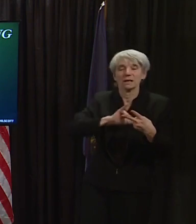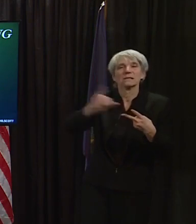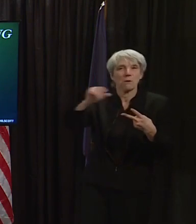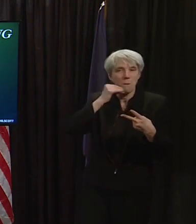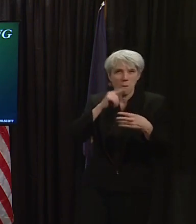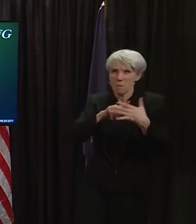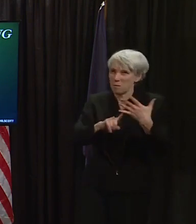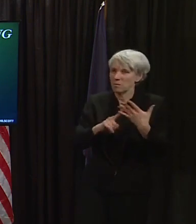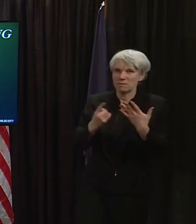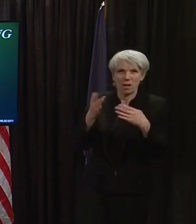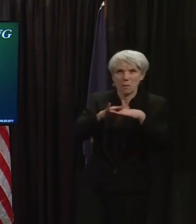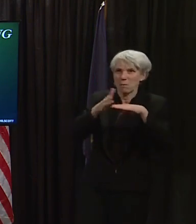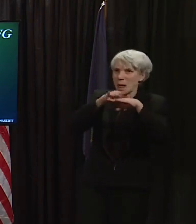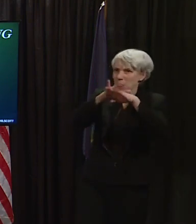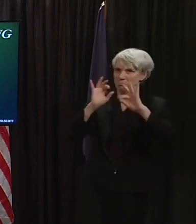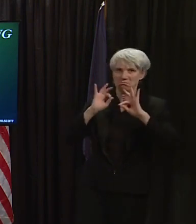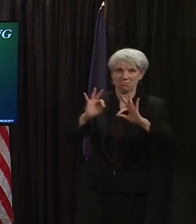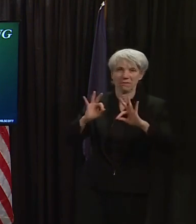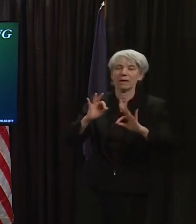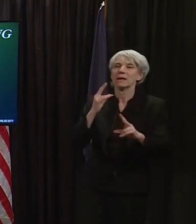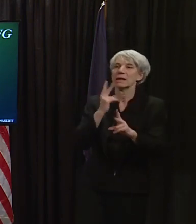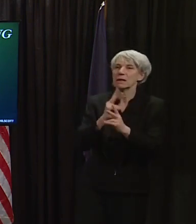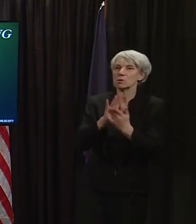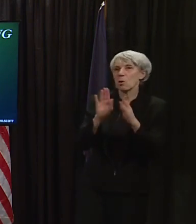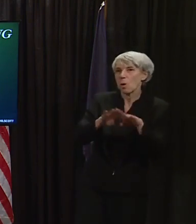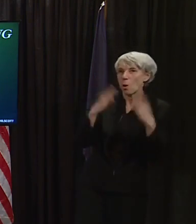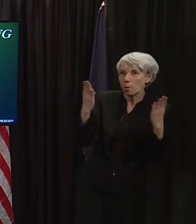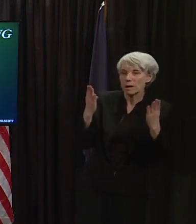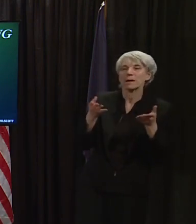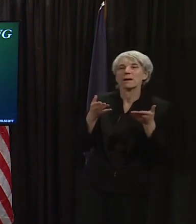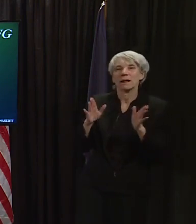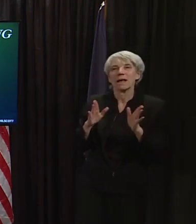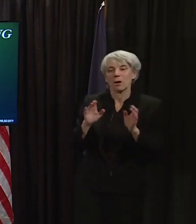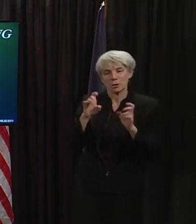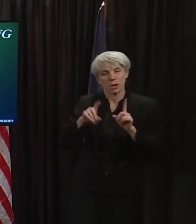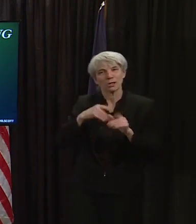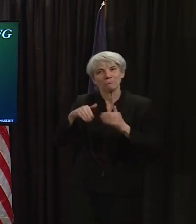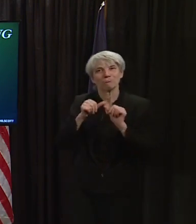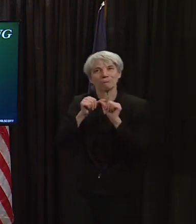and keep more Children in in person education which is the core priority.